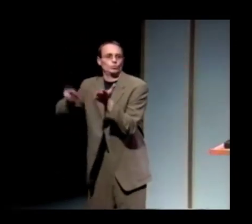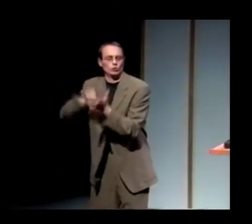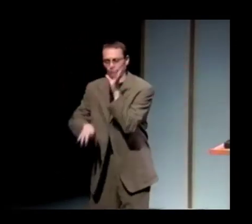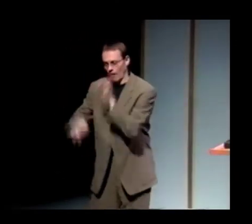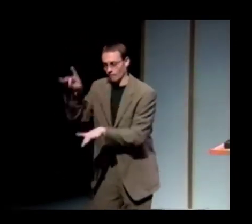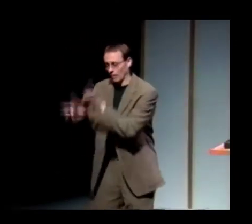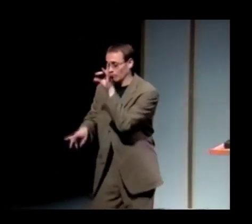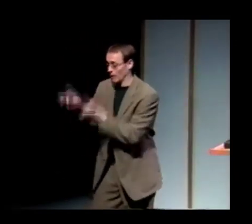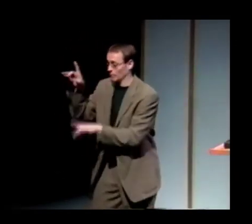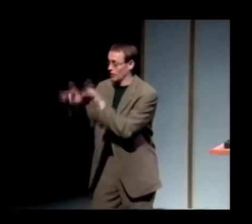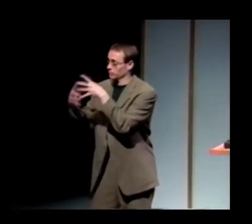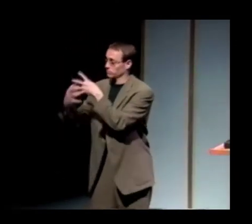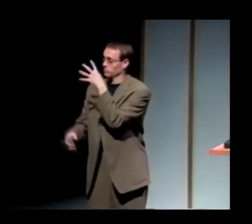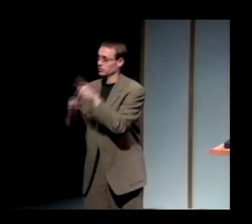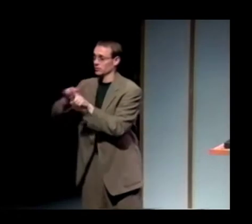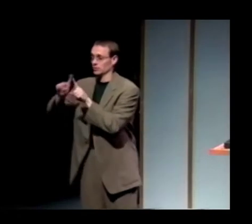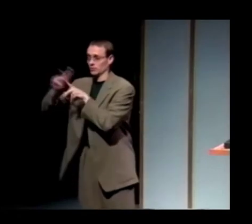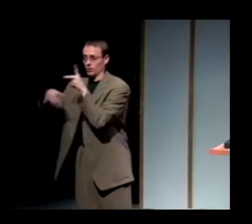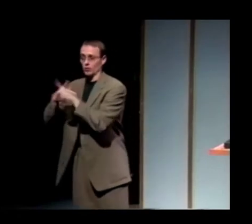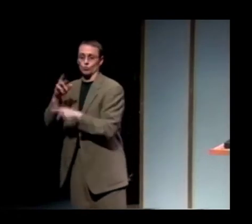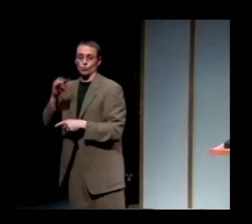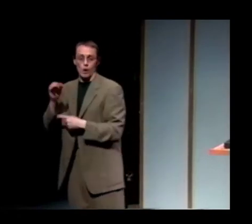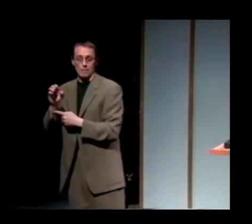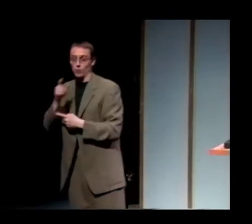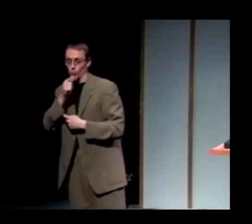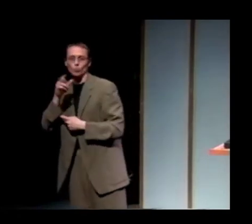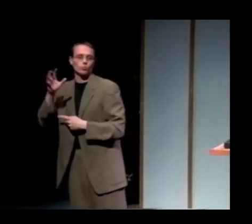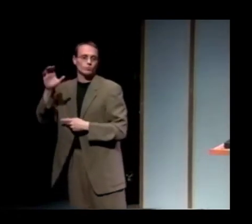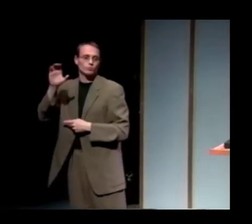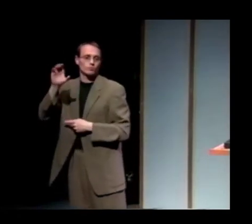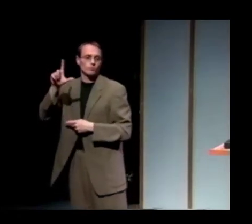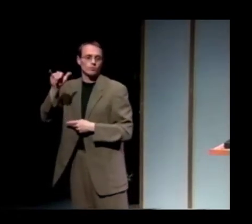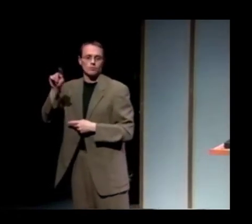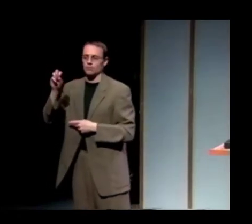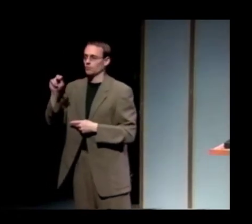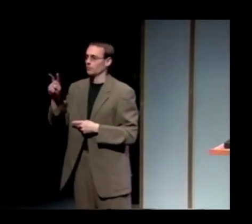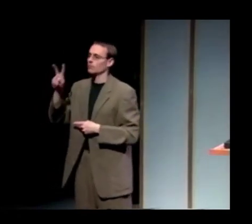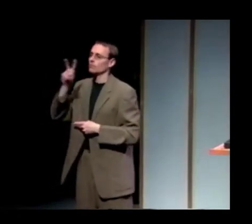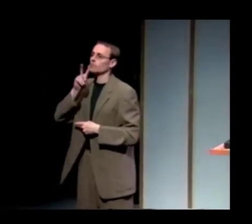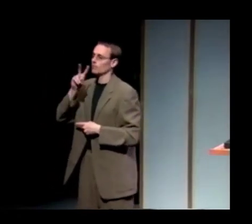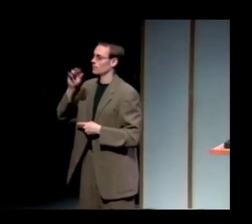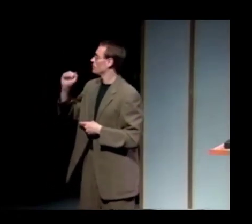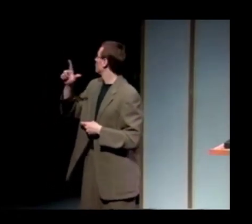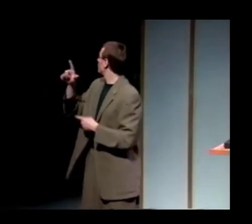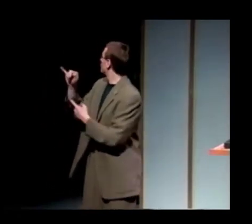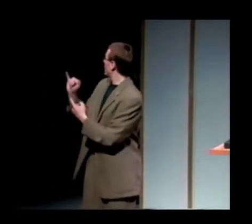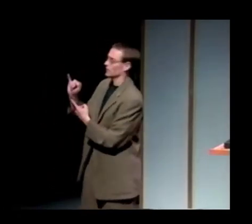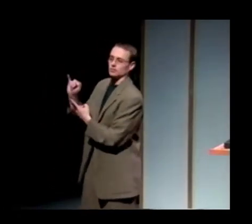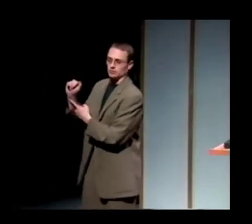WHO FIRST CAME UP WITH THIS RESEARCH AND DID THE BEGINNING RESEARCH ON THIS INTO RHYME WAS CLAYTON VALLI.